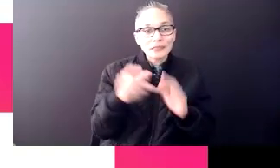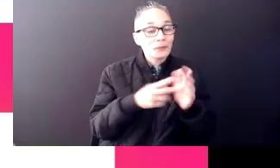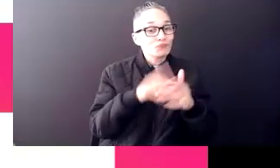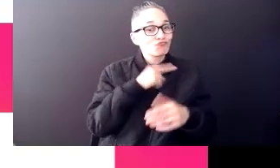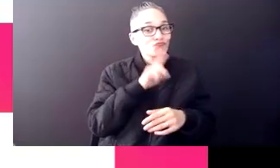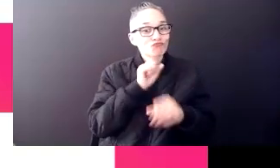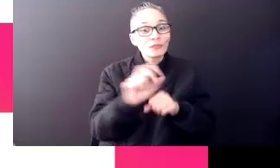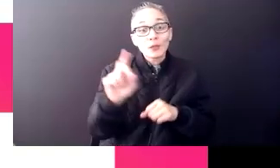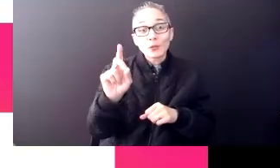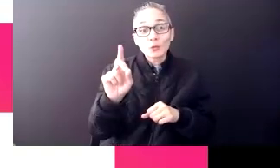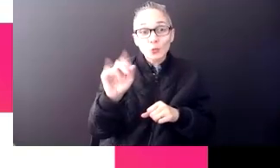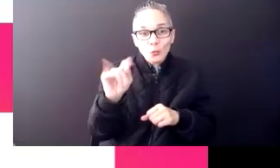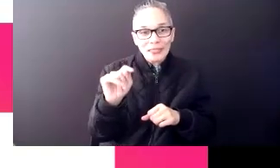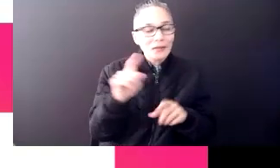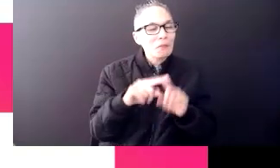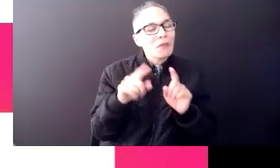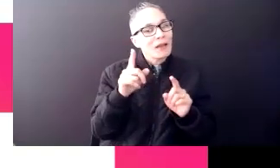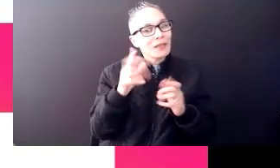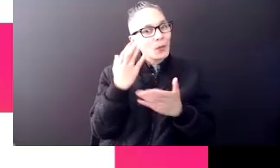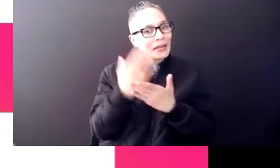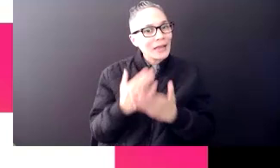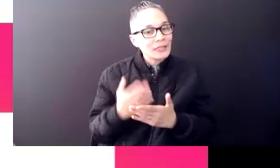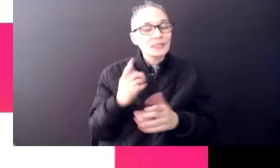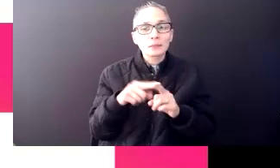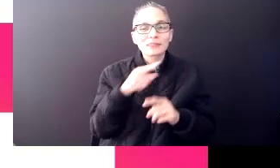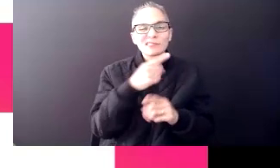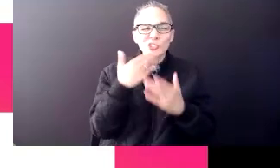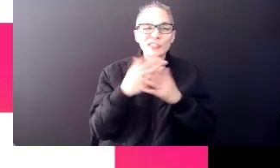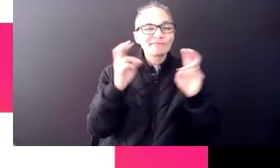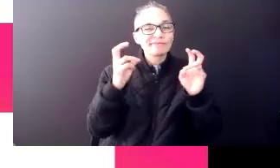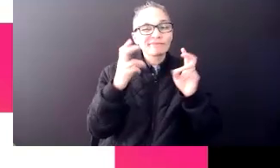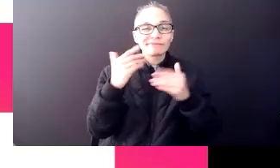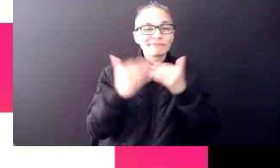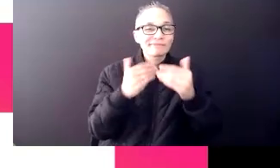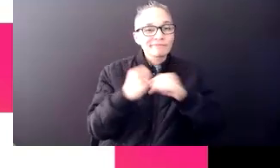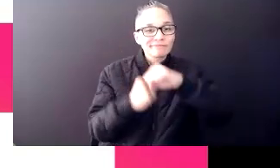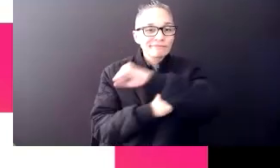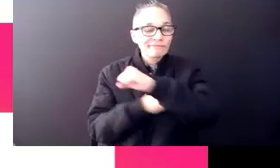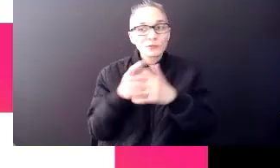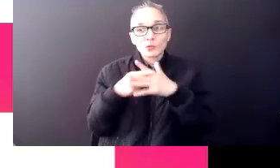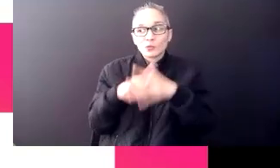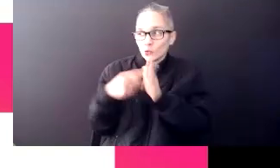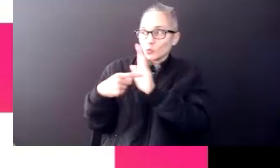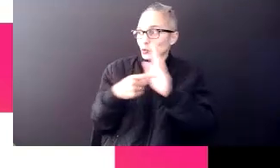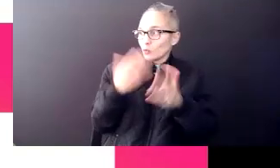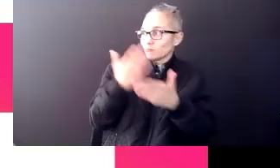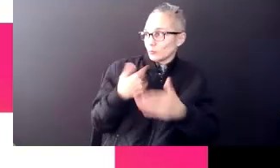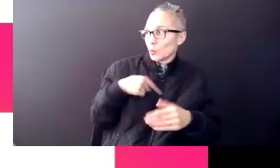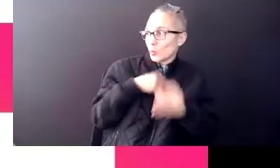They are going to look for evidence. But this is a good, you know, kind of, stepstone to get to that evidence.